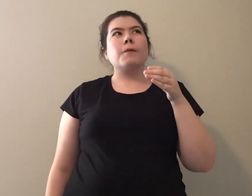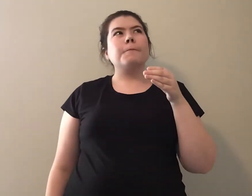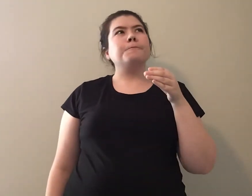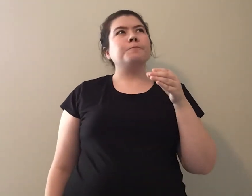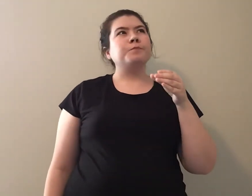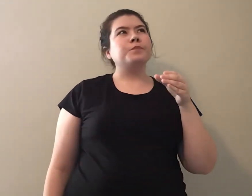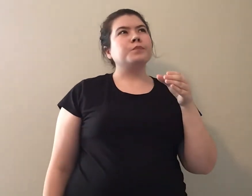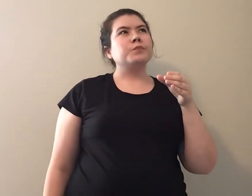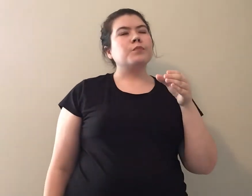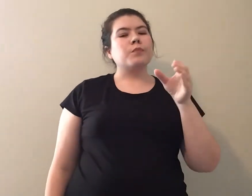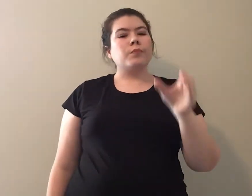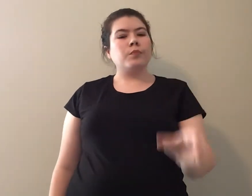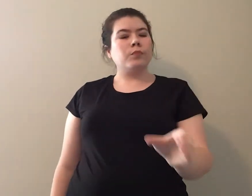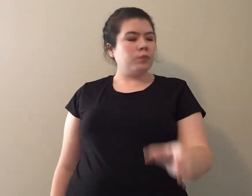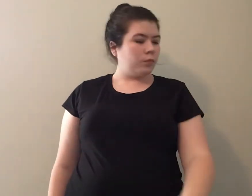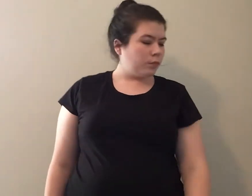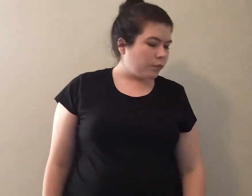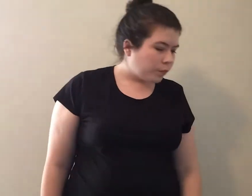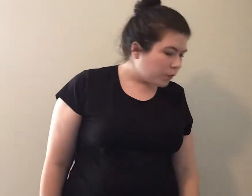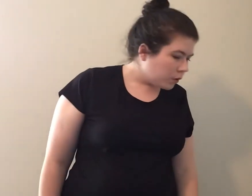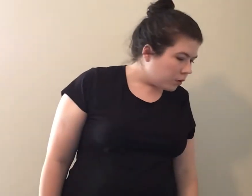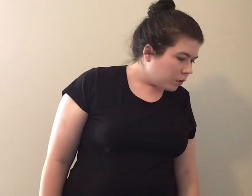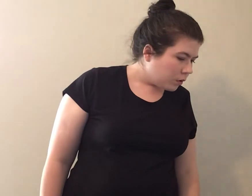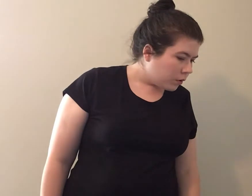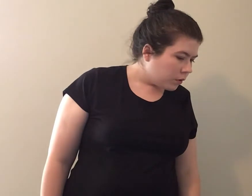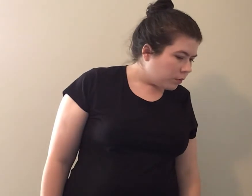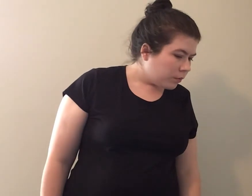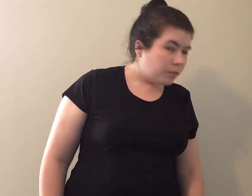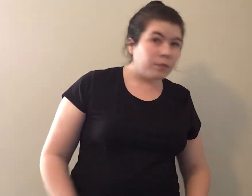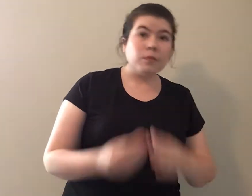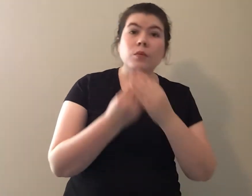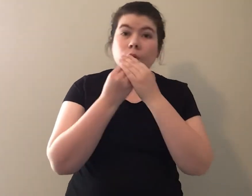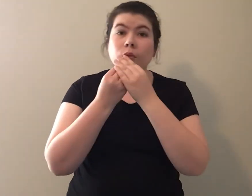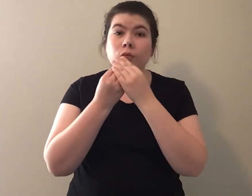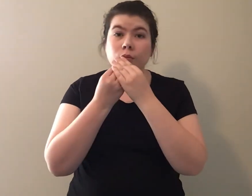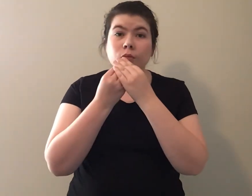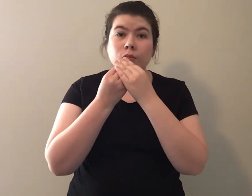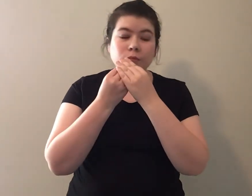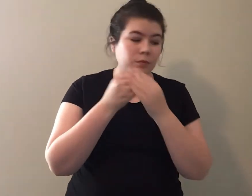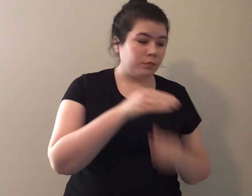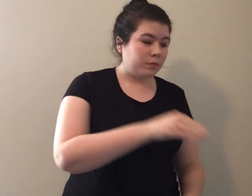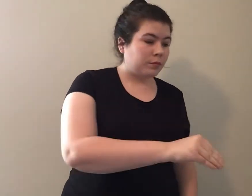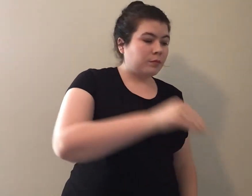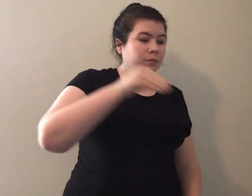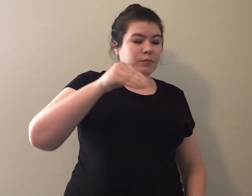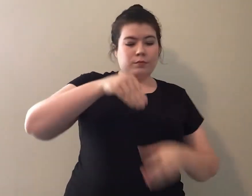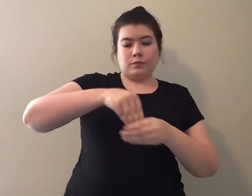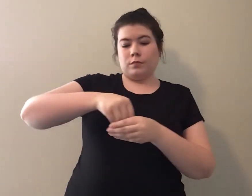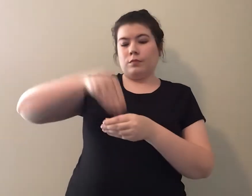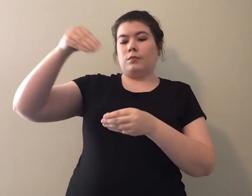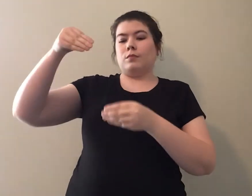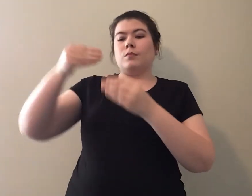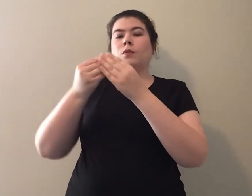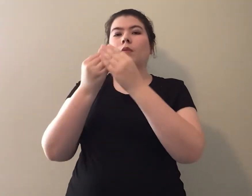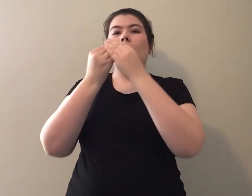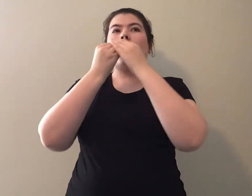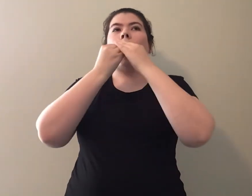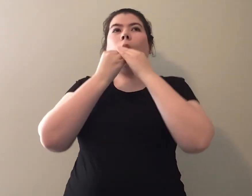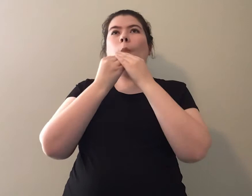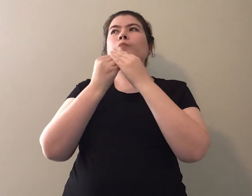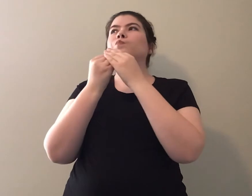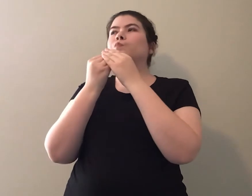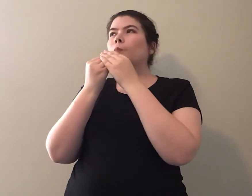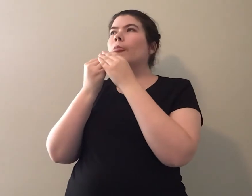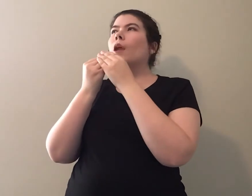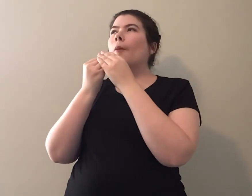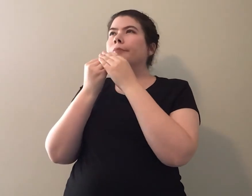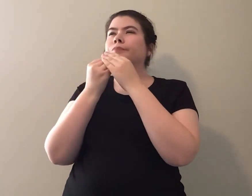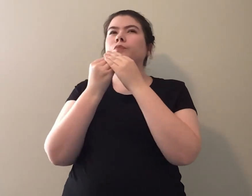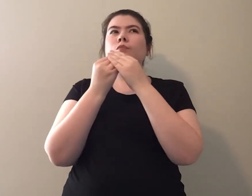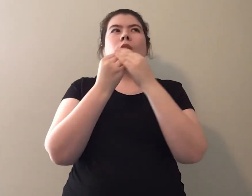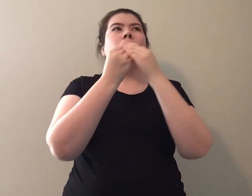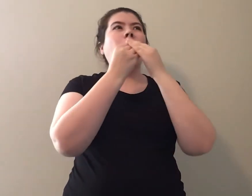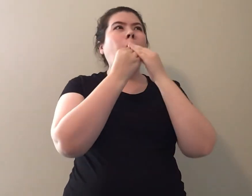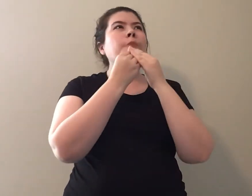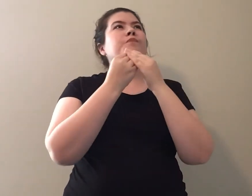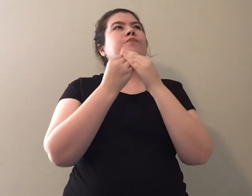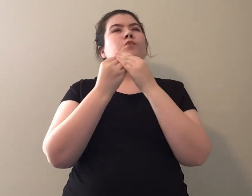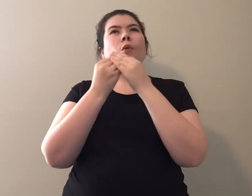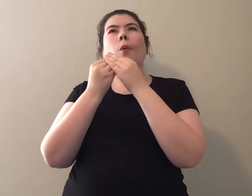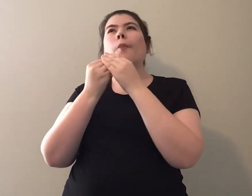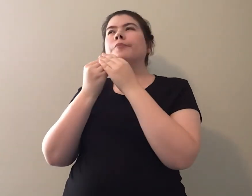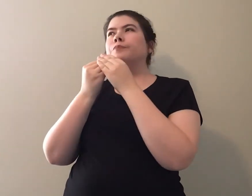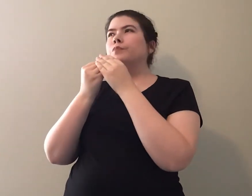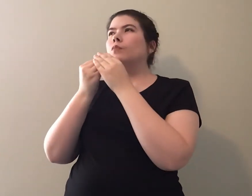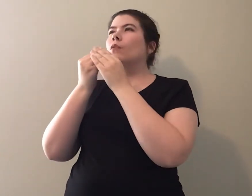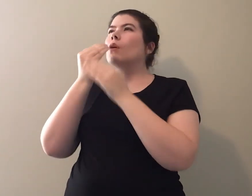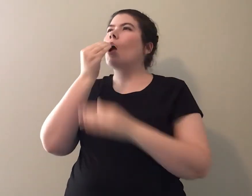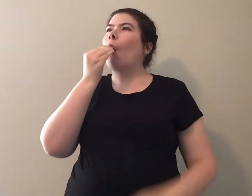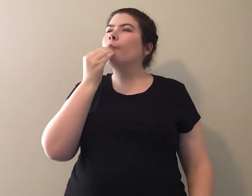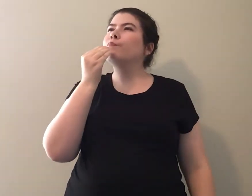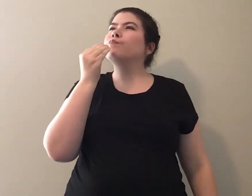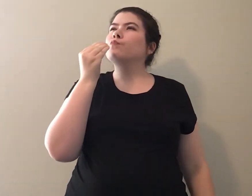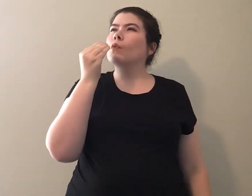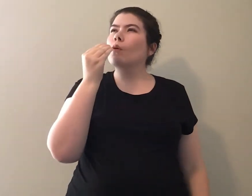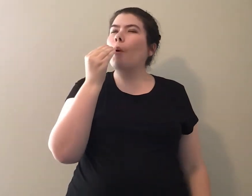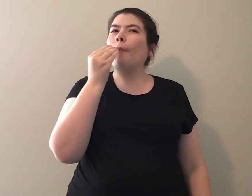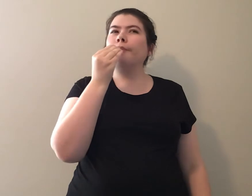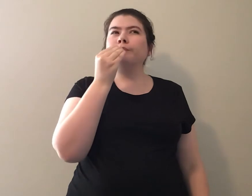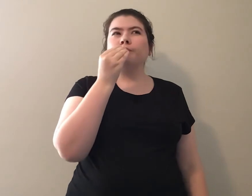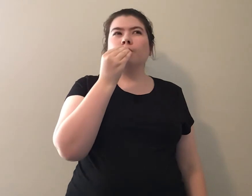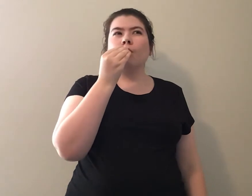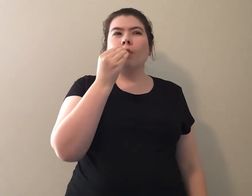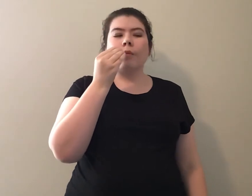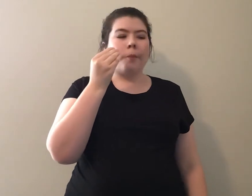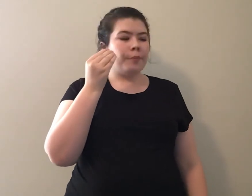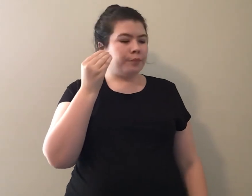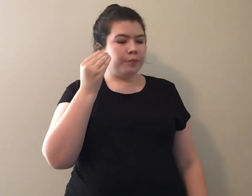He drank his coffee. Then, he ate his sandwich.